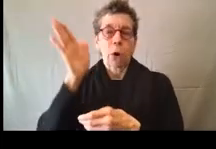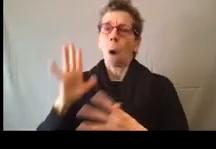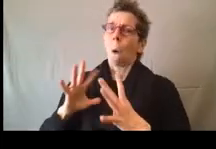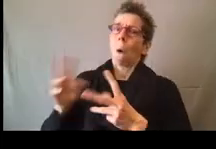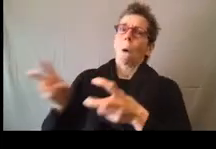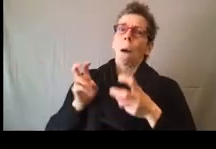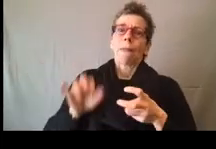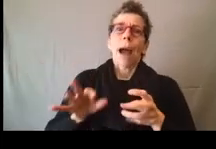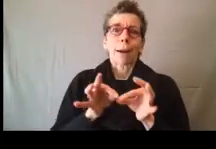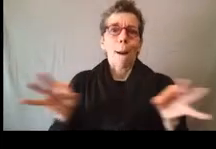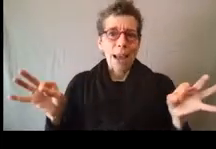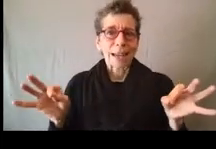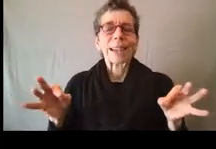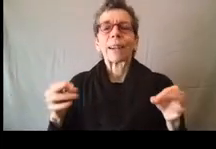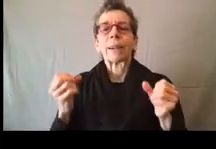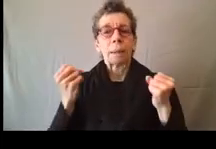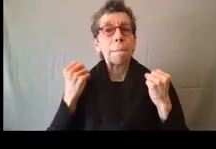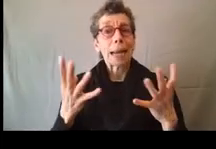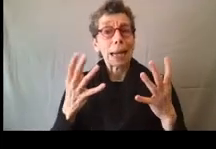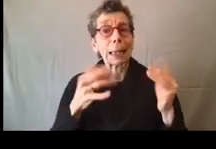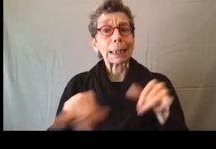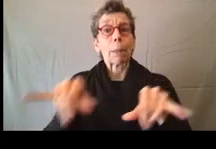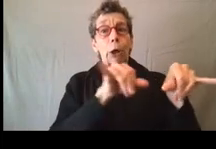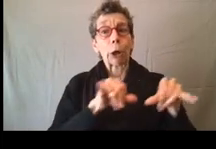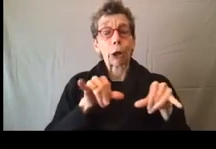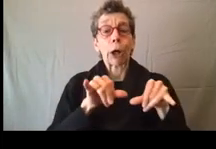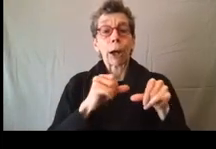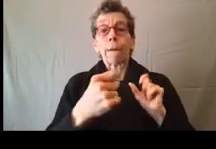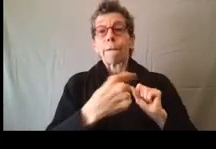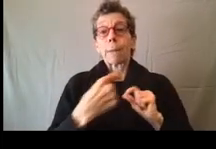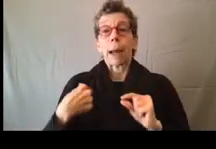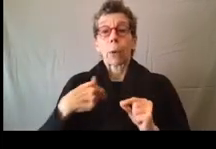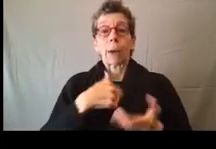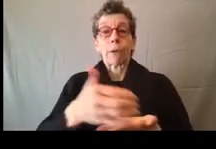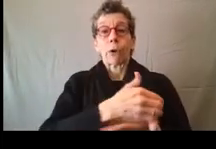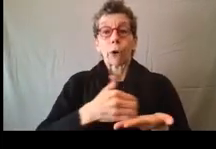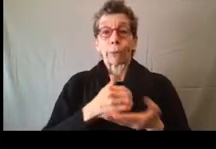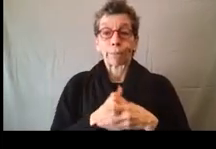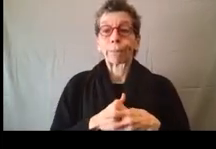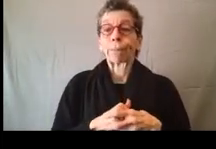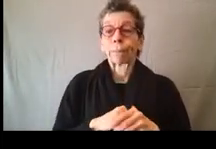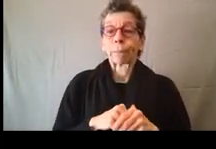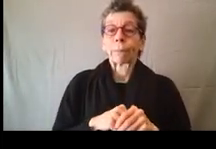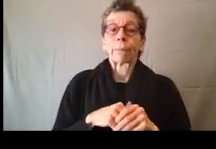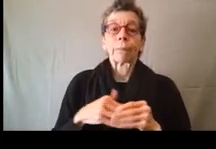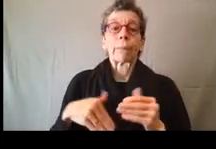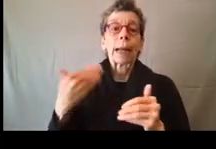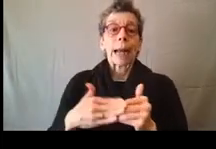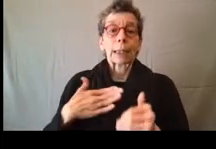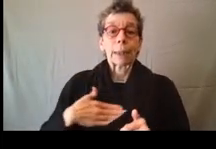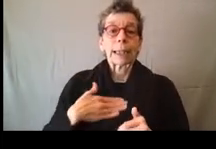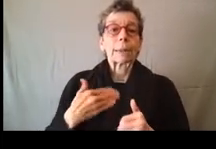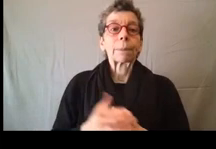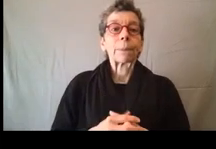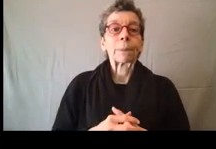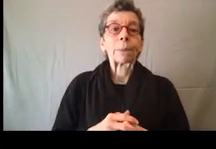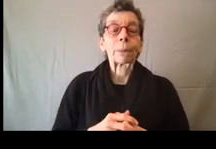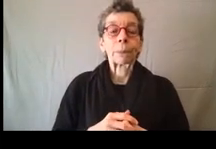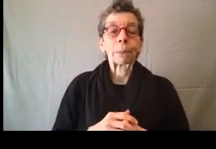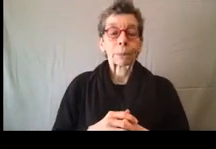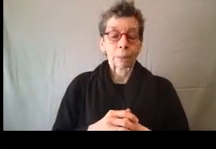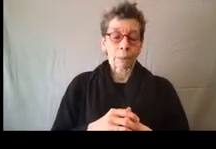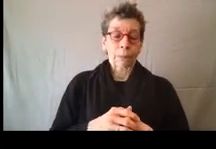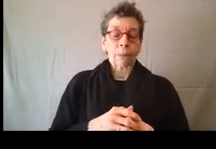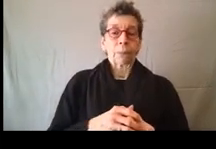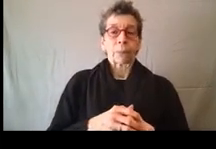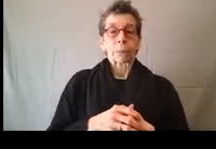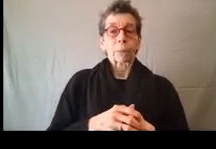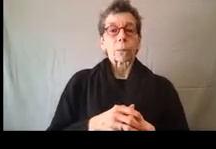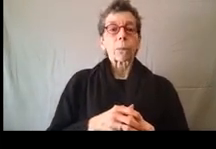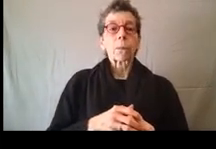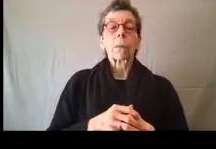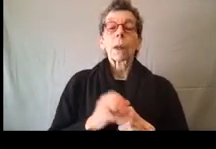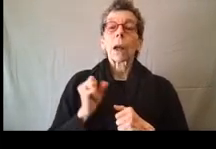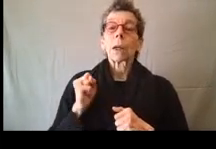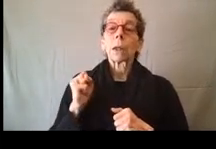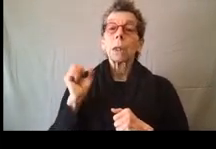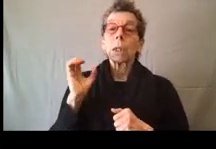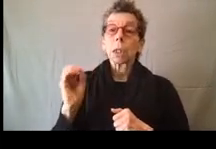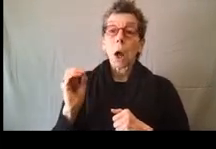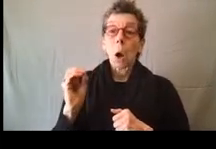is very similar to many useful feedback that we have gotten. Next slide, please. So, here